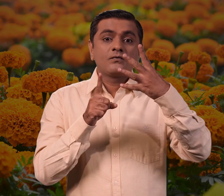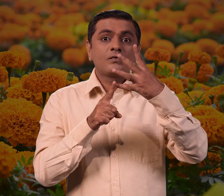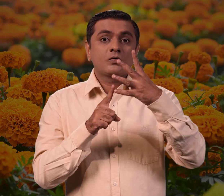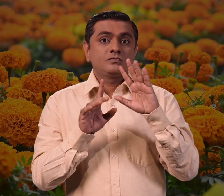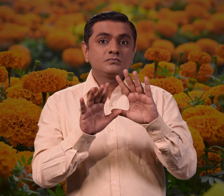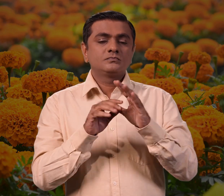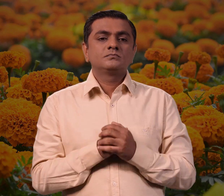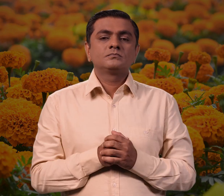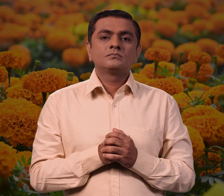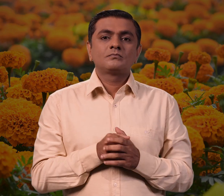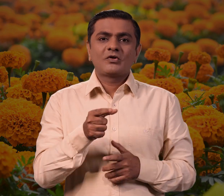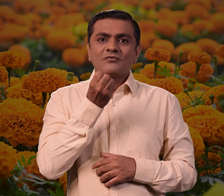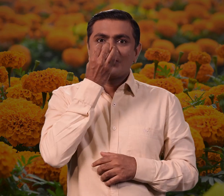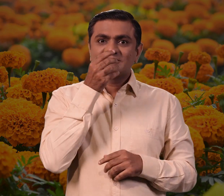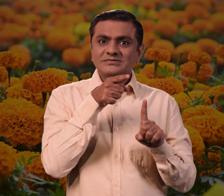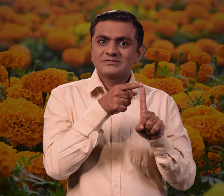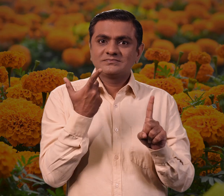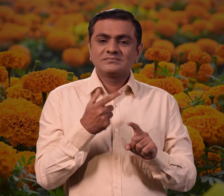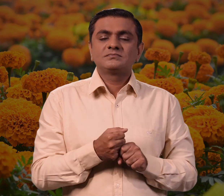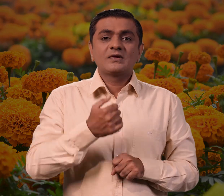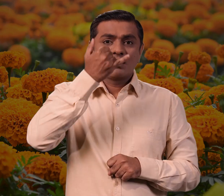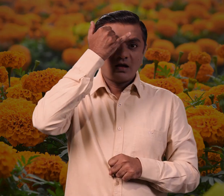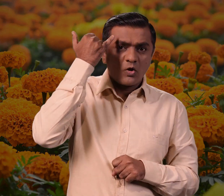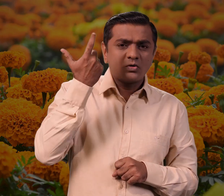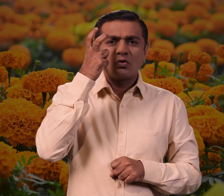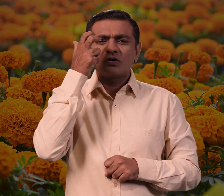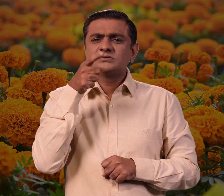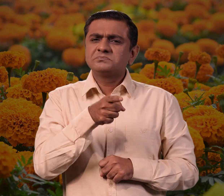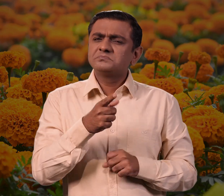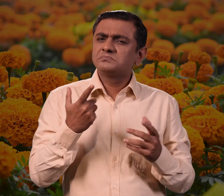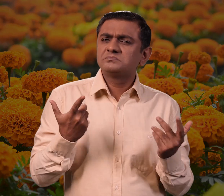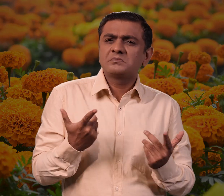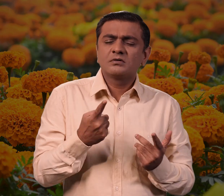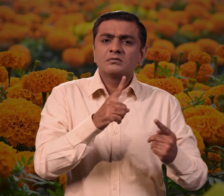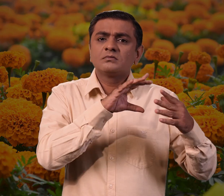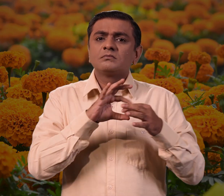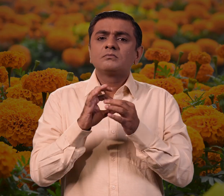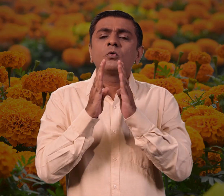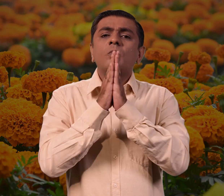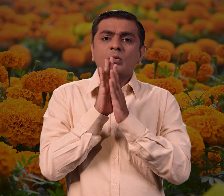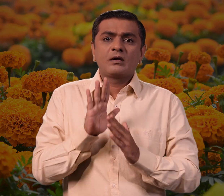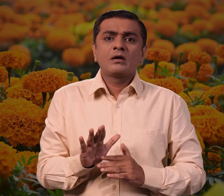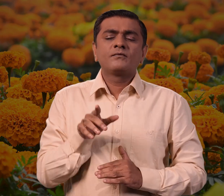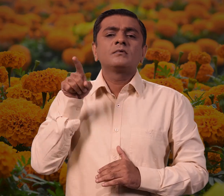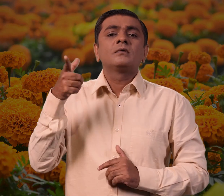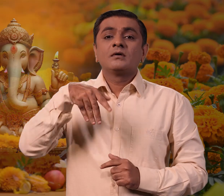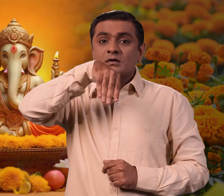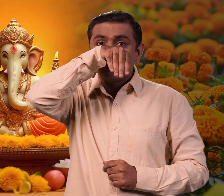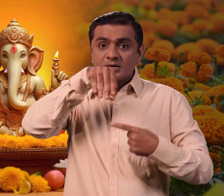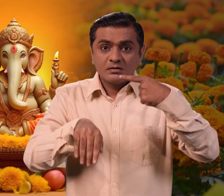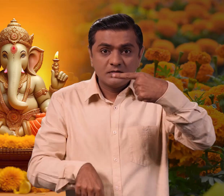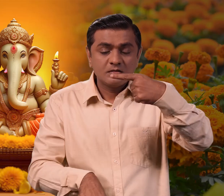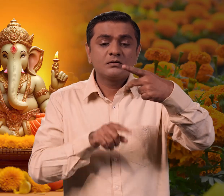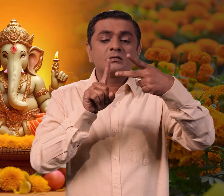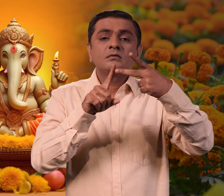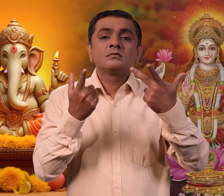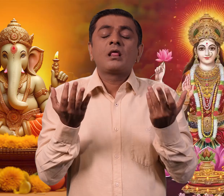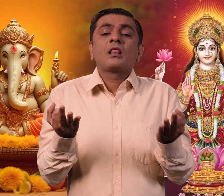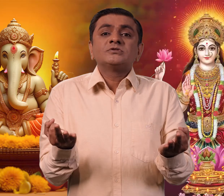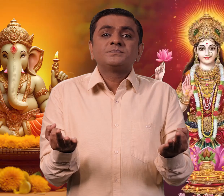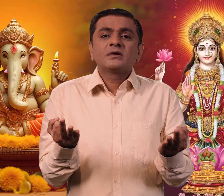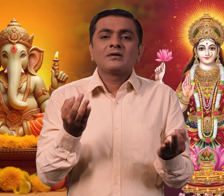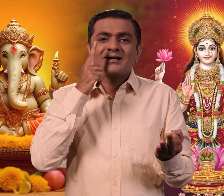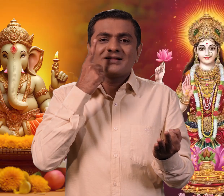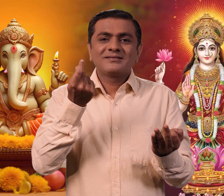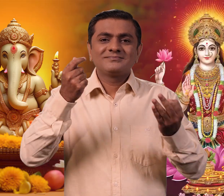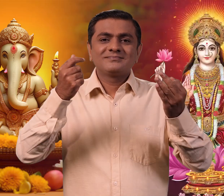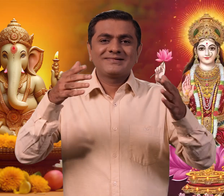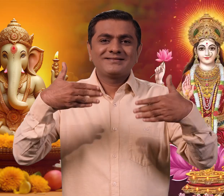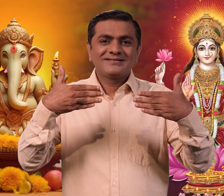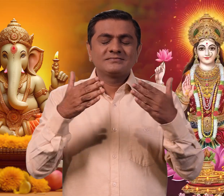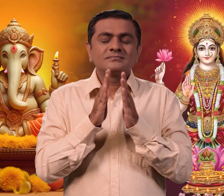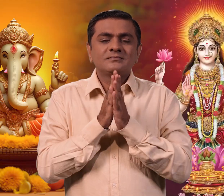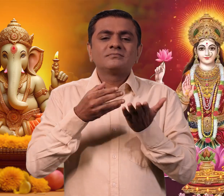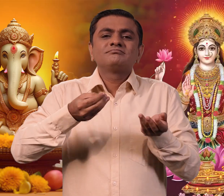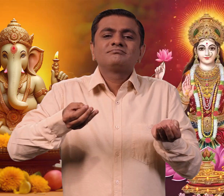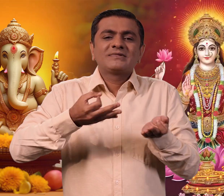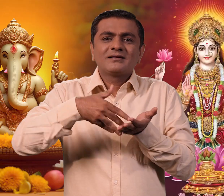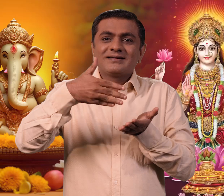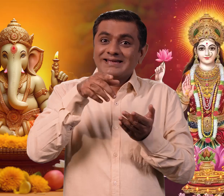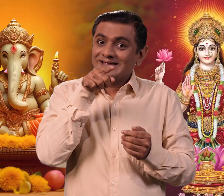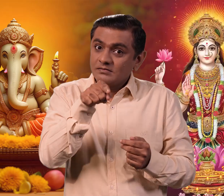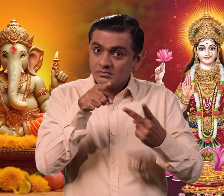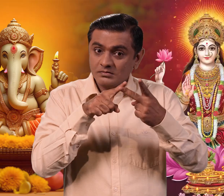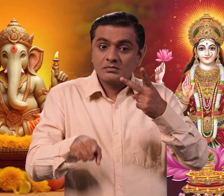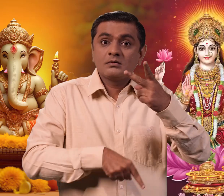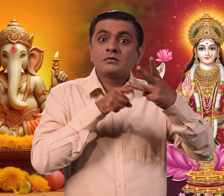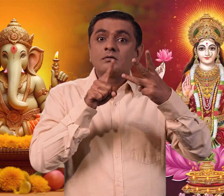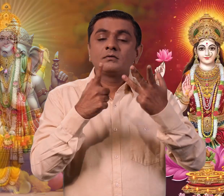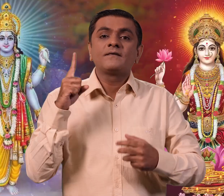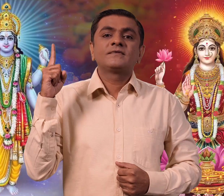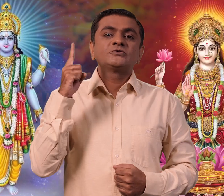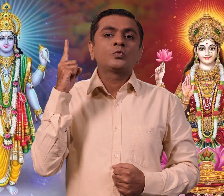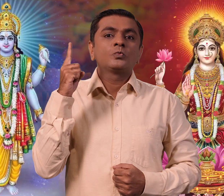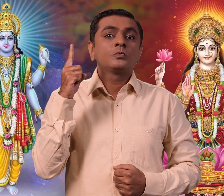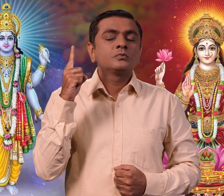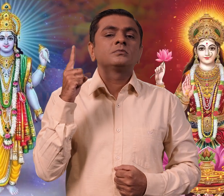5. Genda flower is said to be auspicious for Lord Ganesha, Goddess Lakshmi and Lord Vishnu.